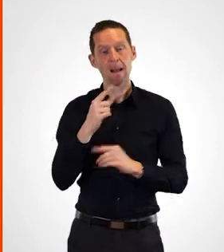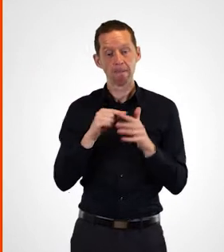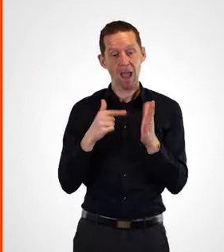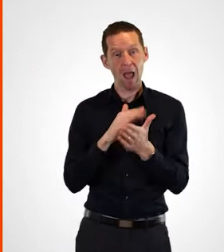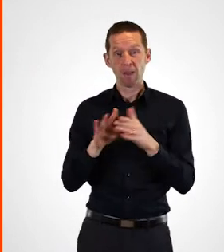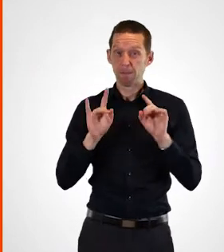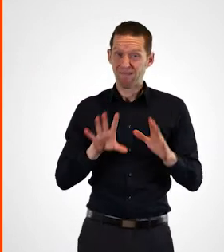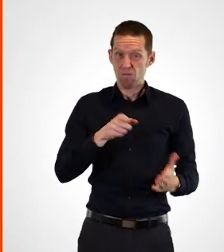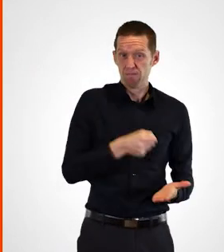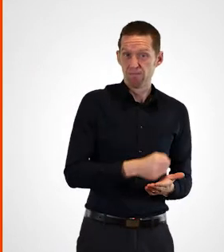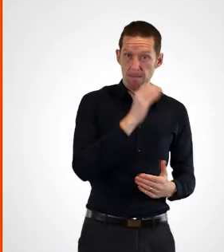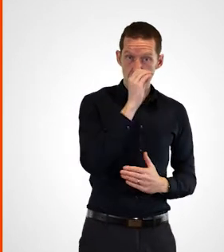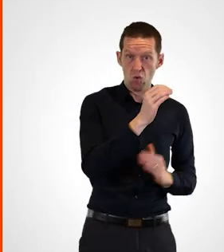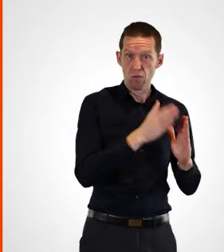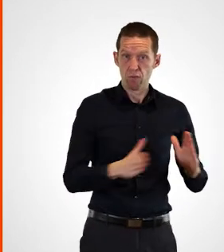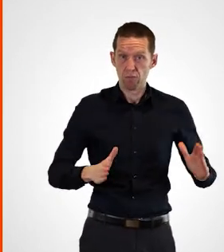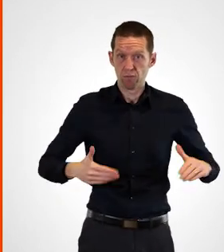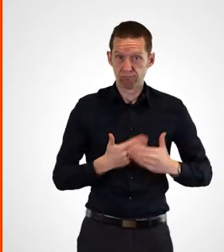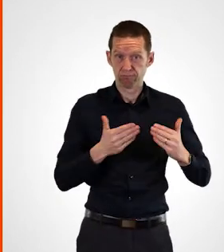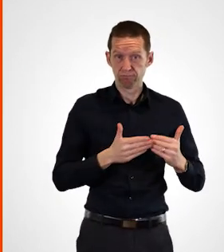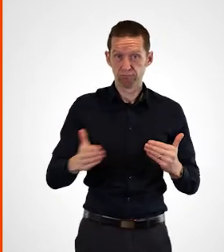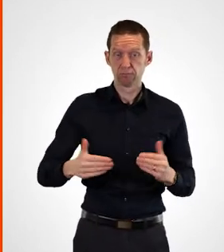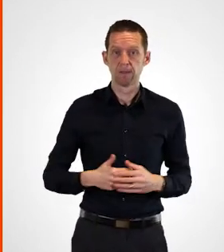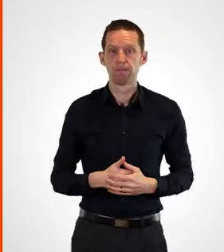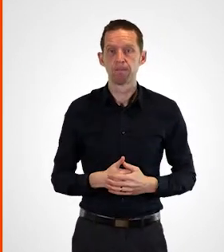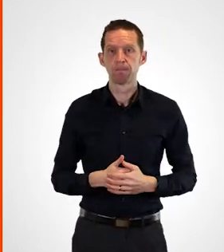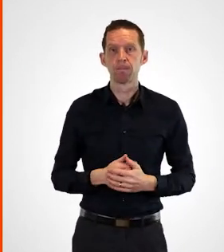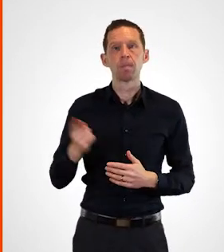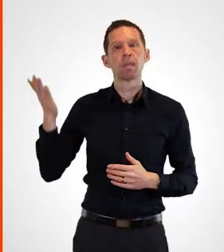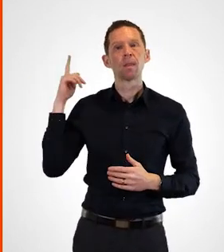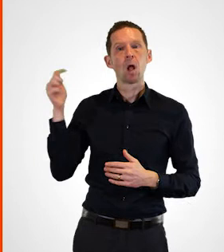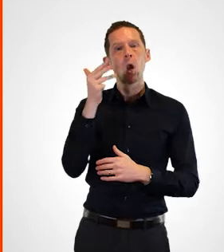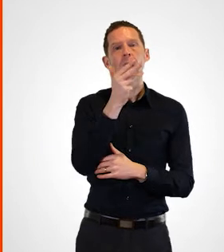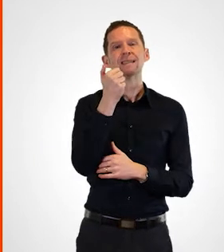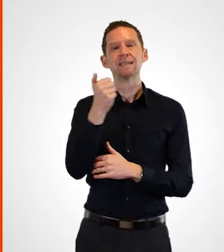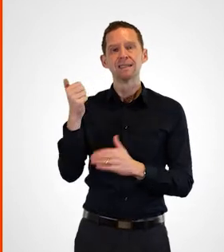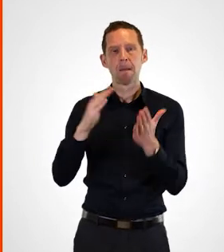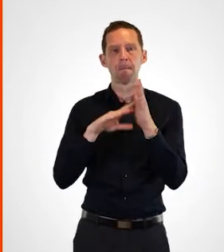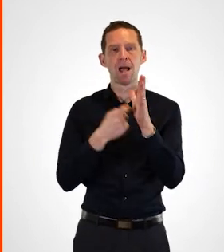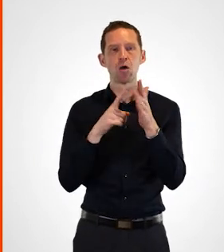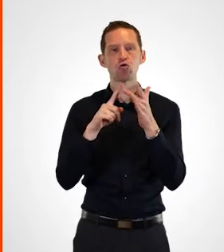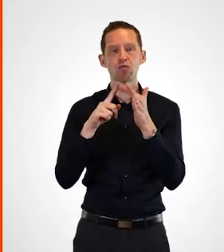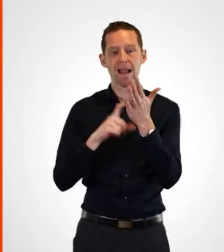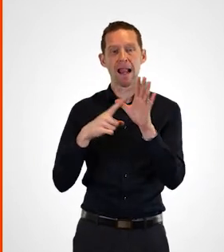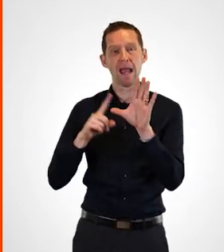So there was a shift in thinking and around 1966. Marie Clay was the person who was credited with first using